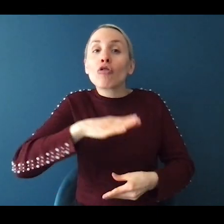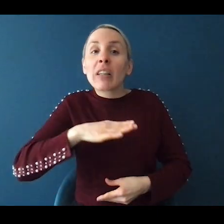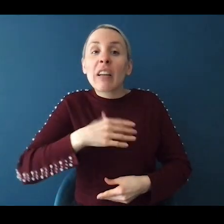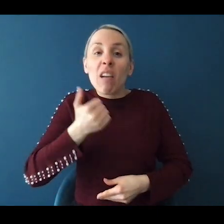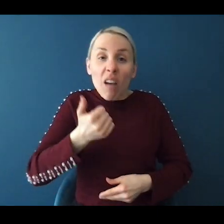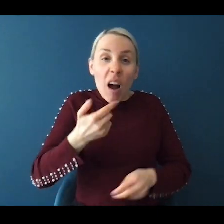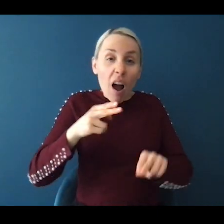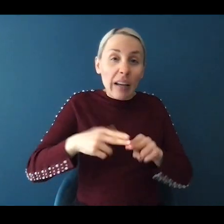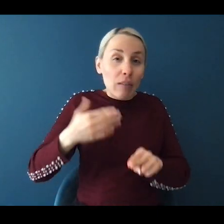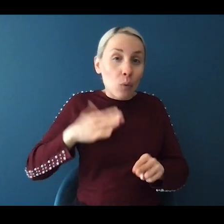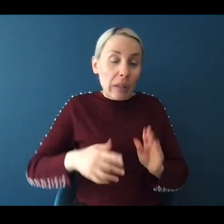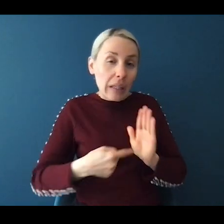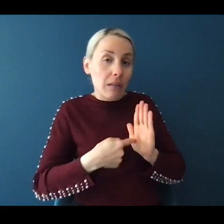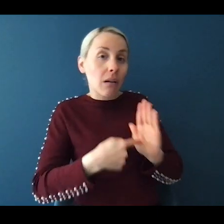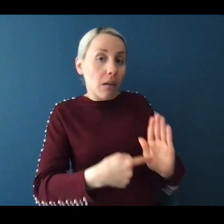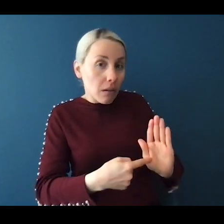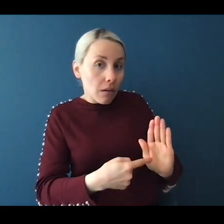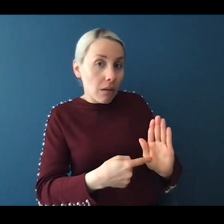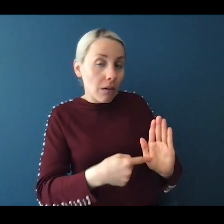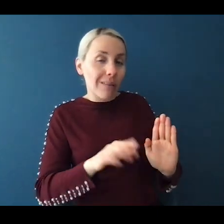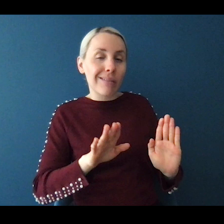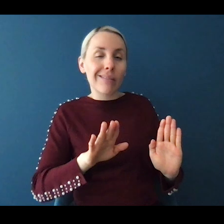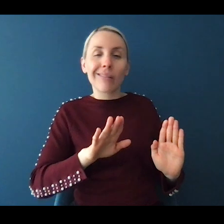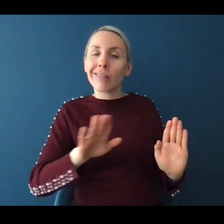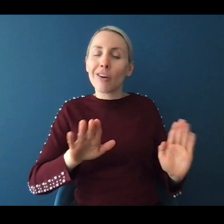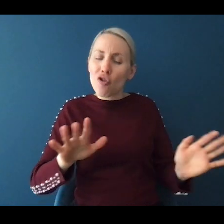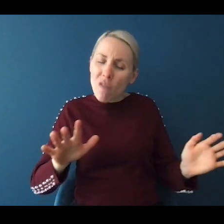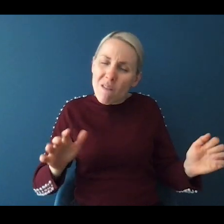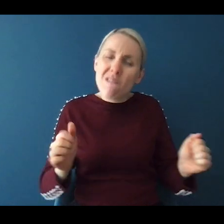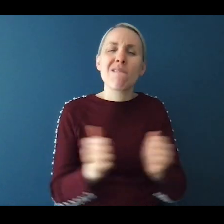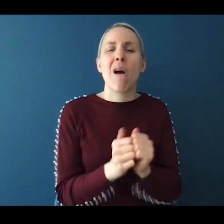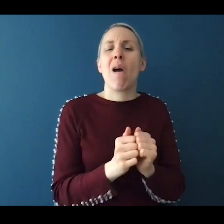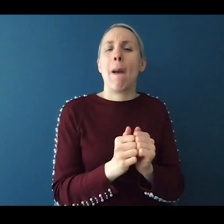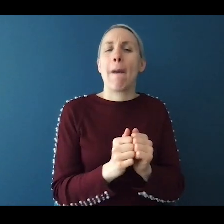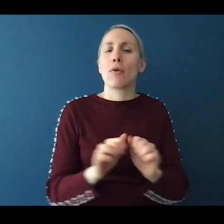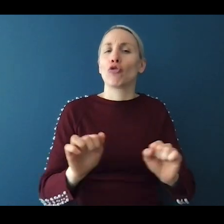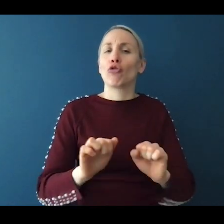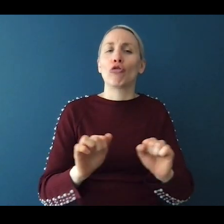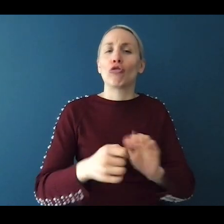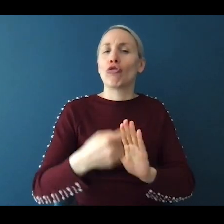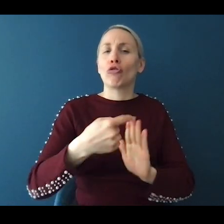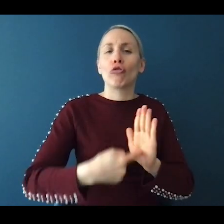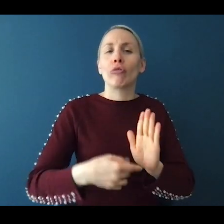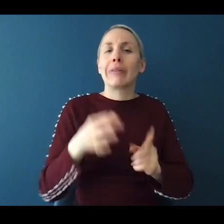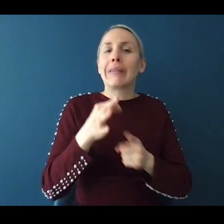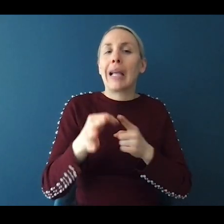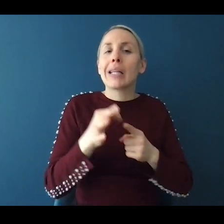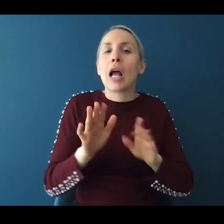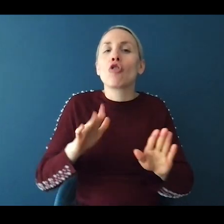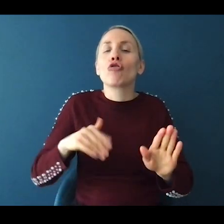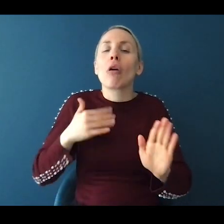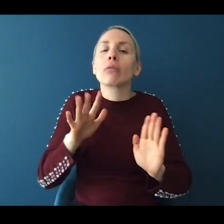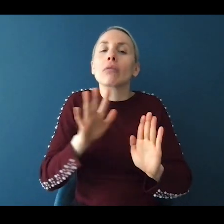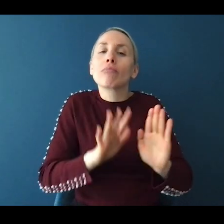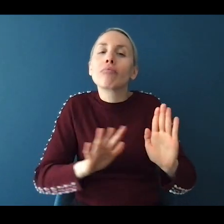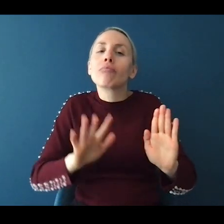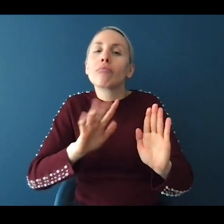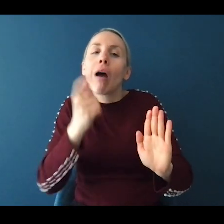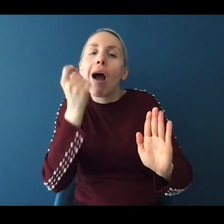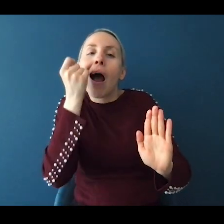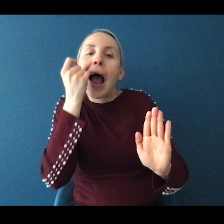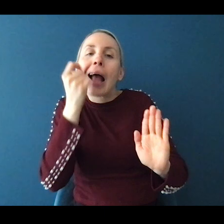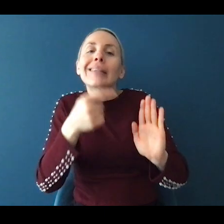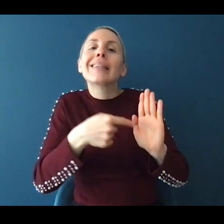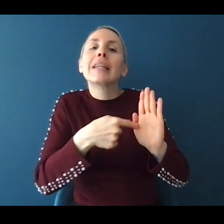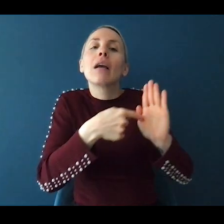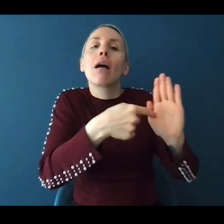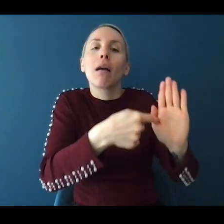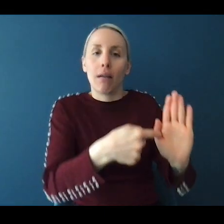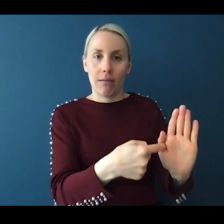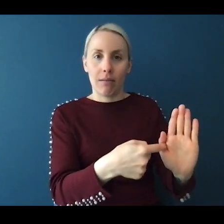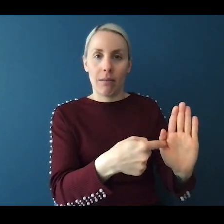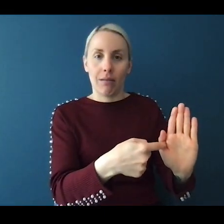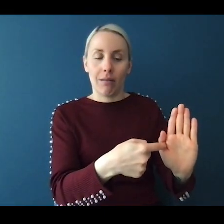project but don't confirm anything yet just to kind of like yeah kind of allow something